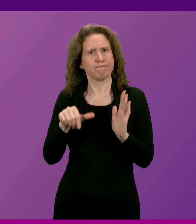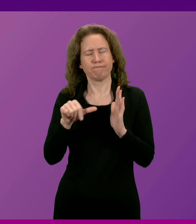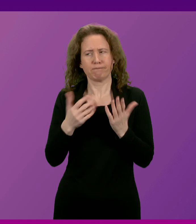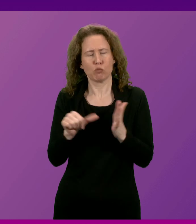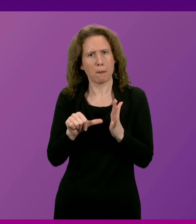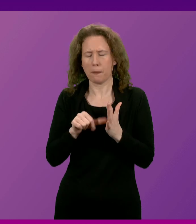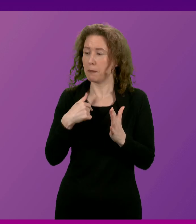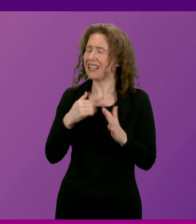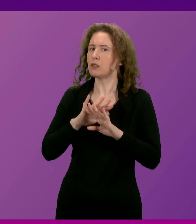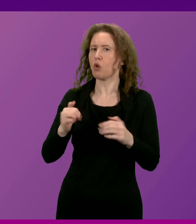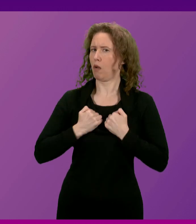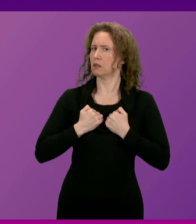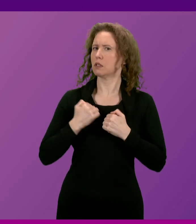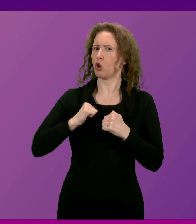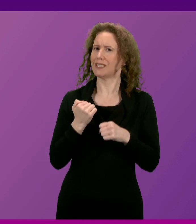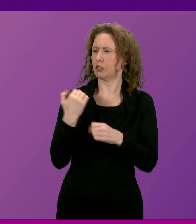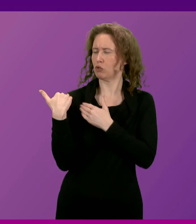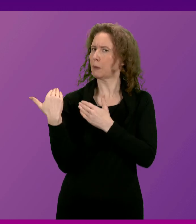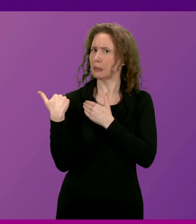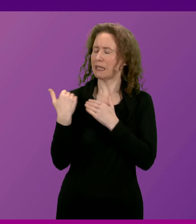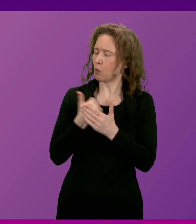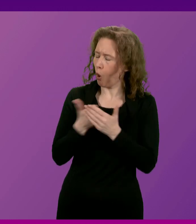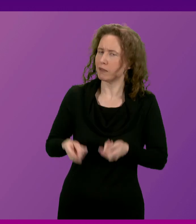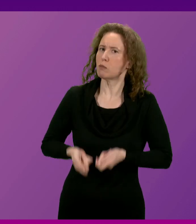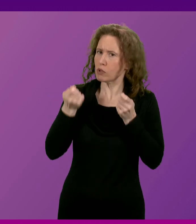affecting Scottish consumers with the UK Government. We will continue to urge it